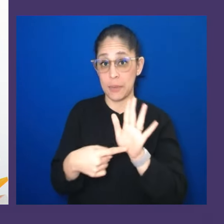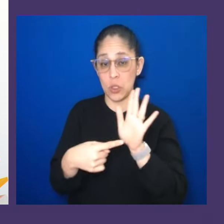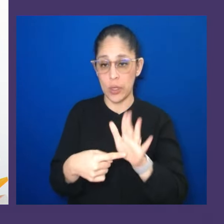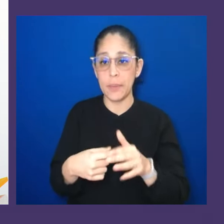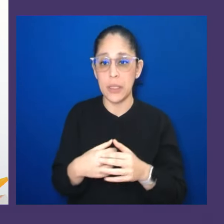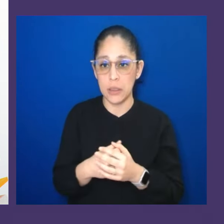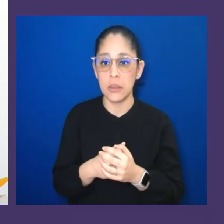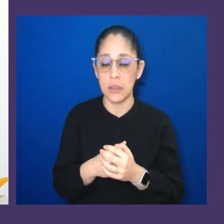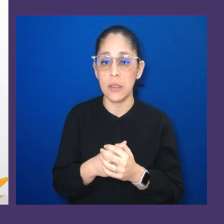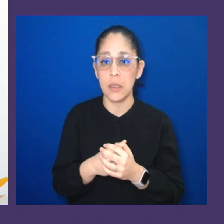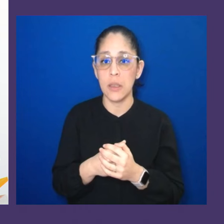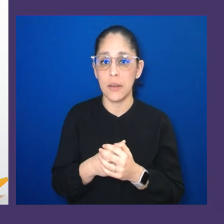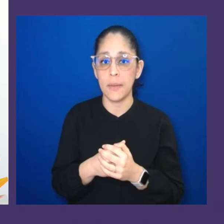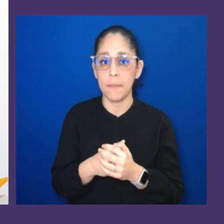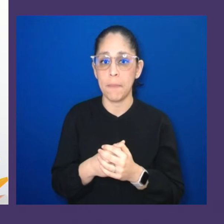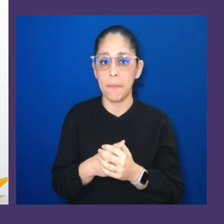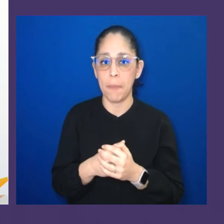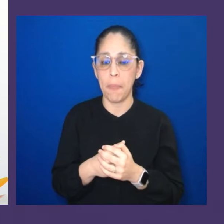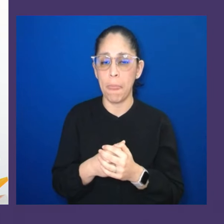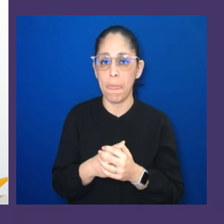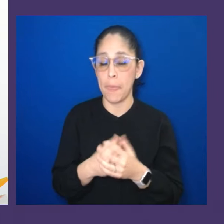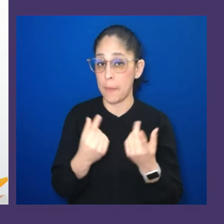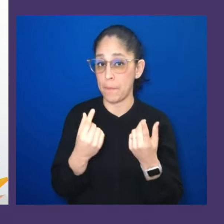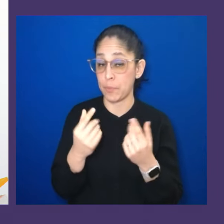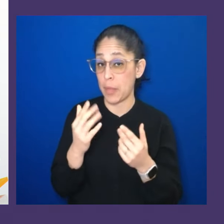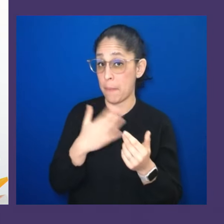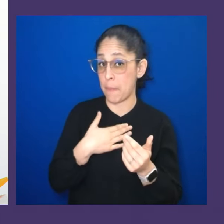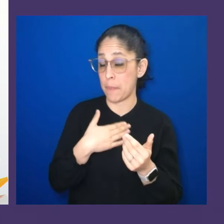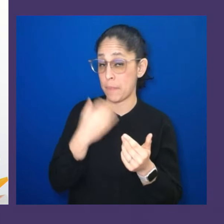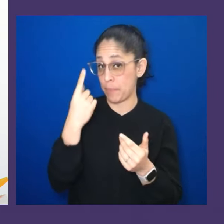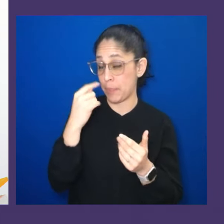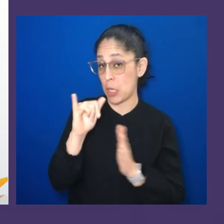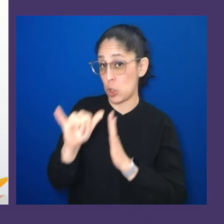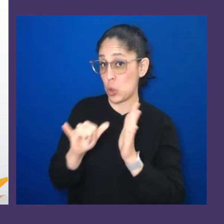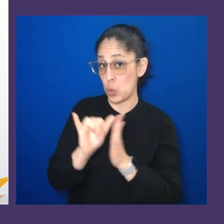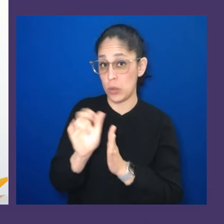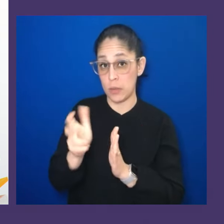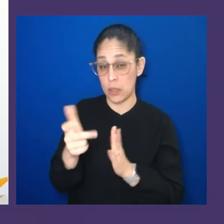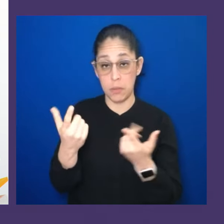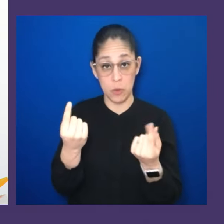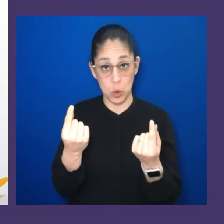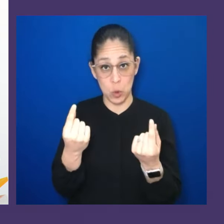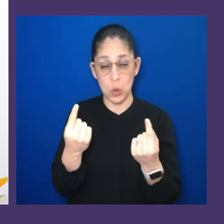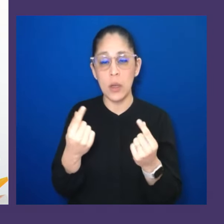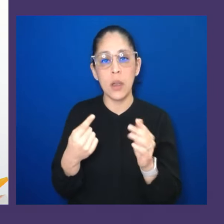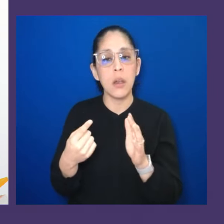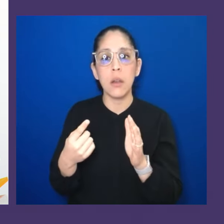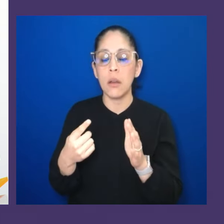I showcase on my YouTube channel different riders, the best riders from Columbia,